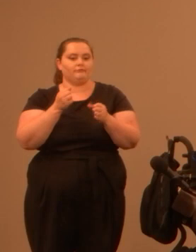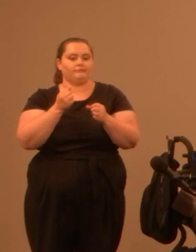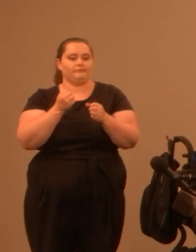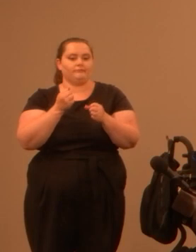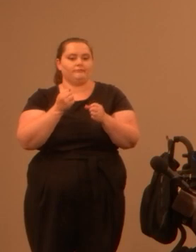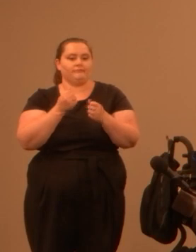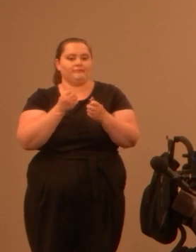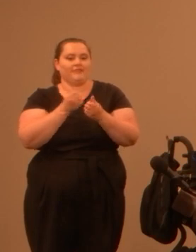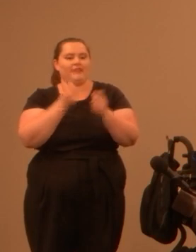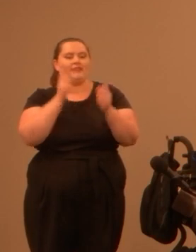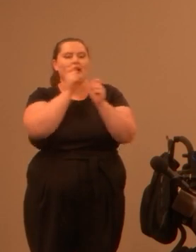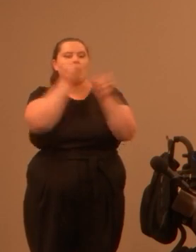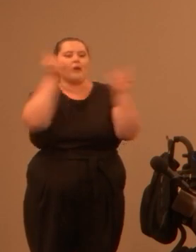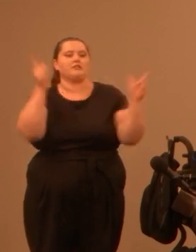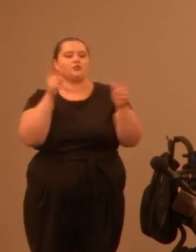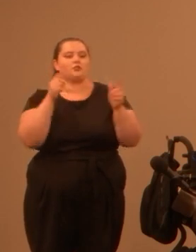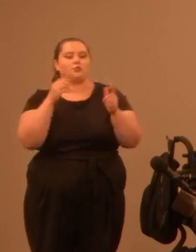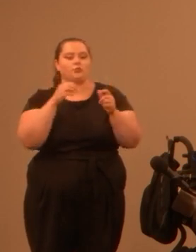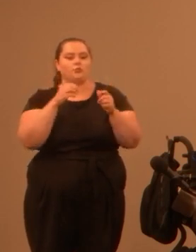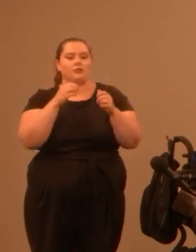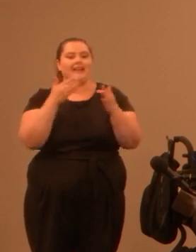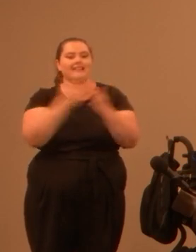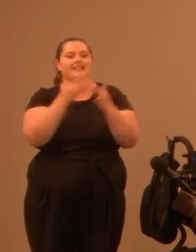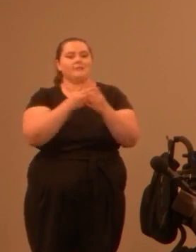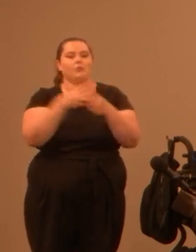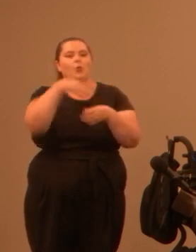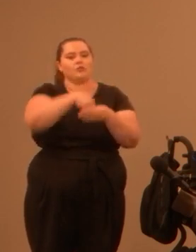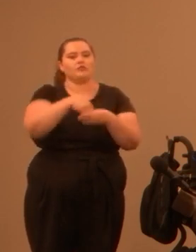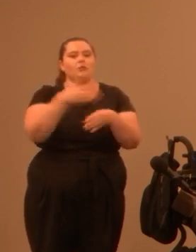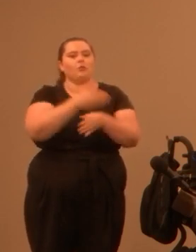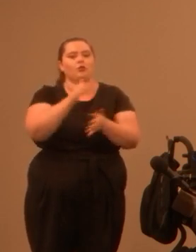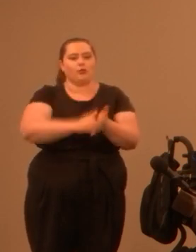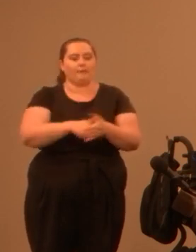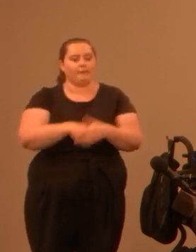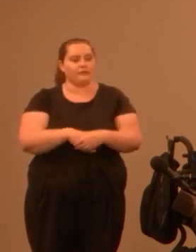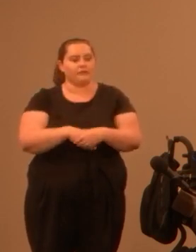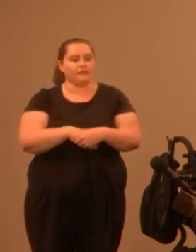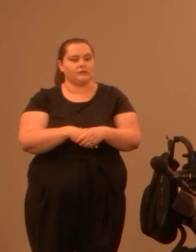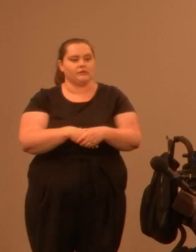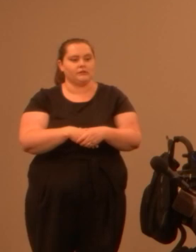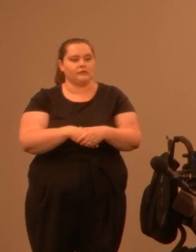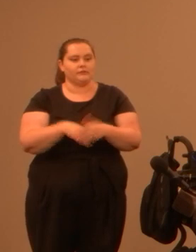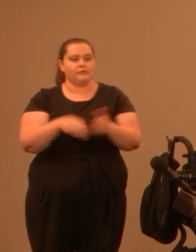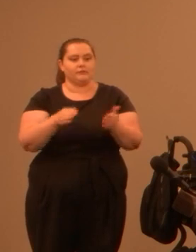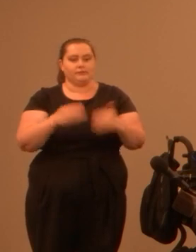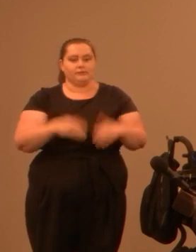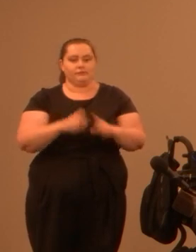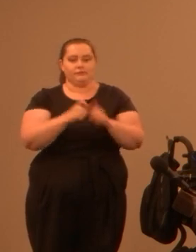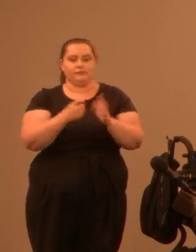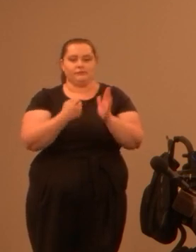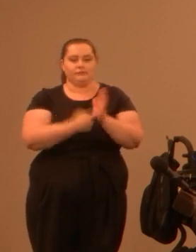accessible content workshops. Dr Liddy Nevile. Next, we turn our